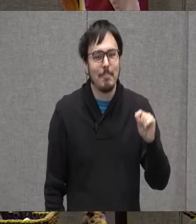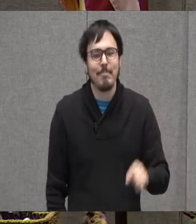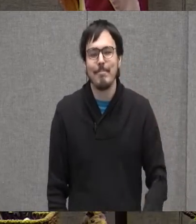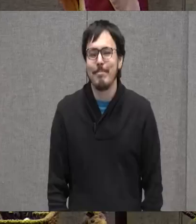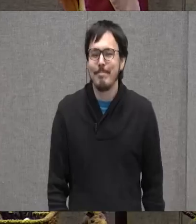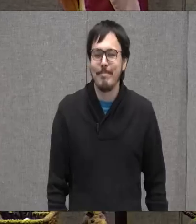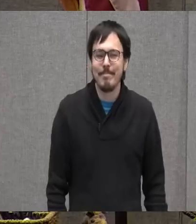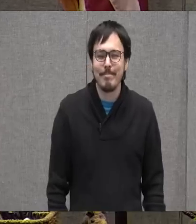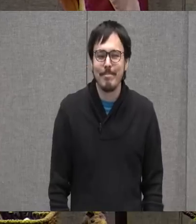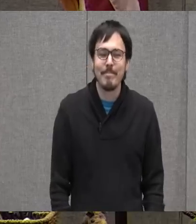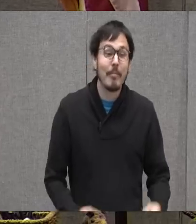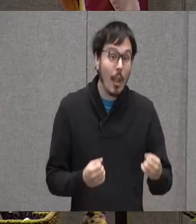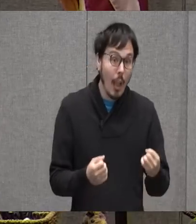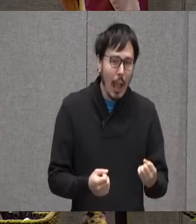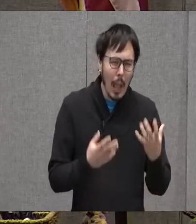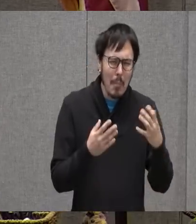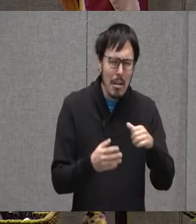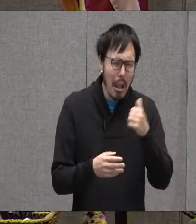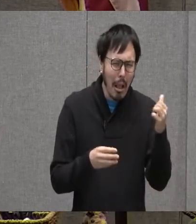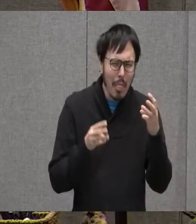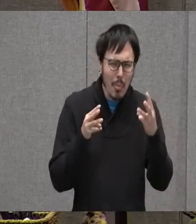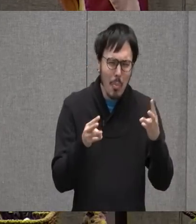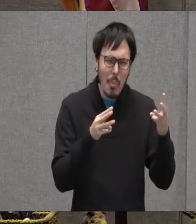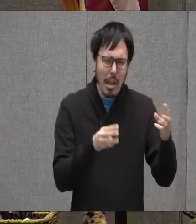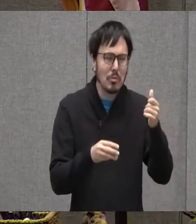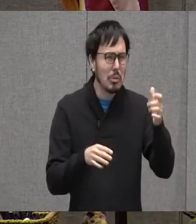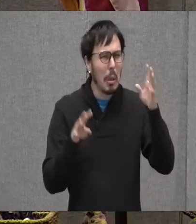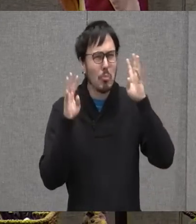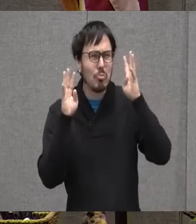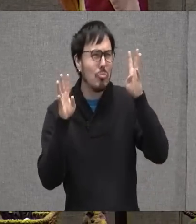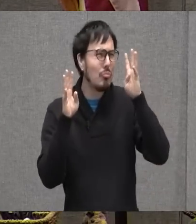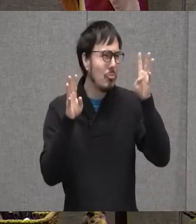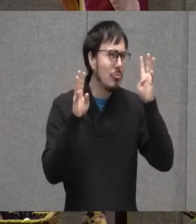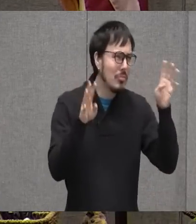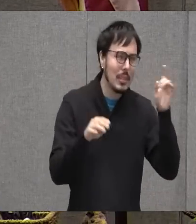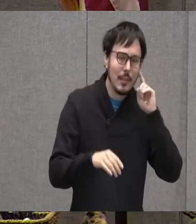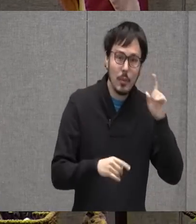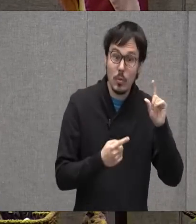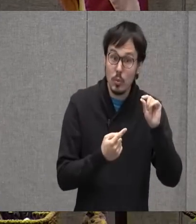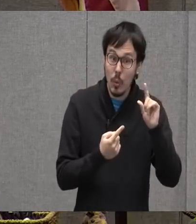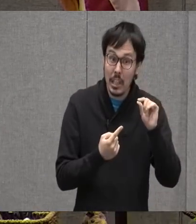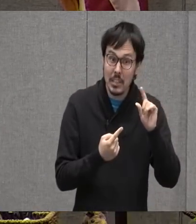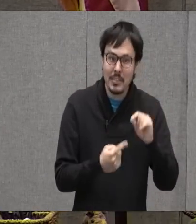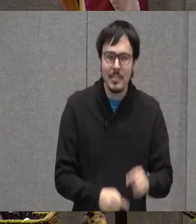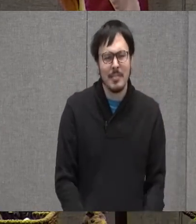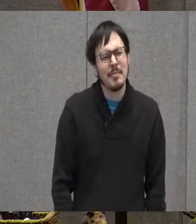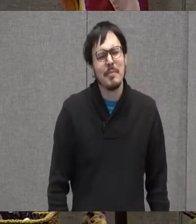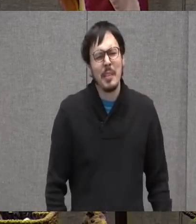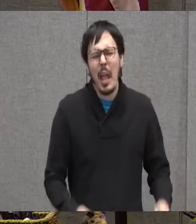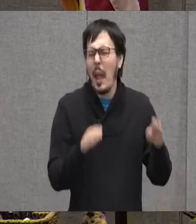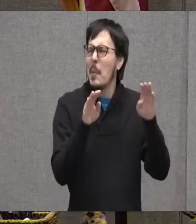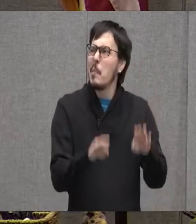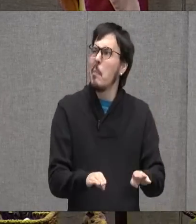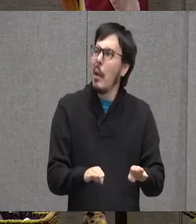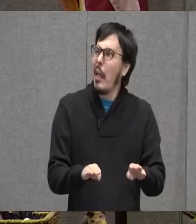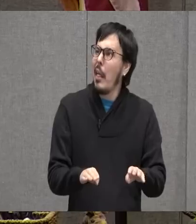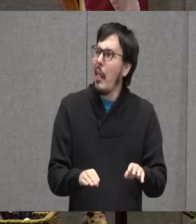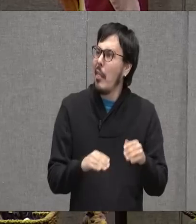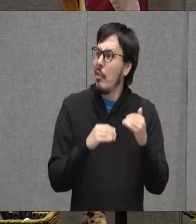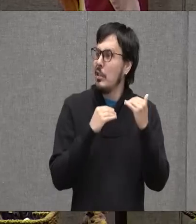How many other ways can you come up with to get to 20? I bet there's at least 20 different ways